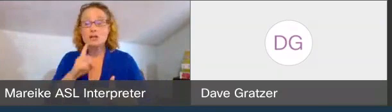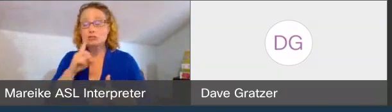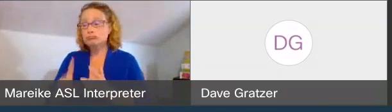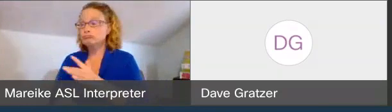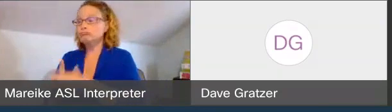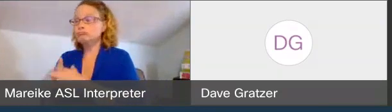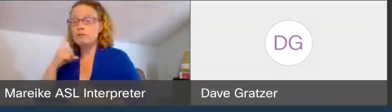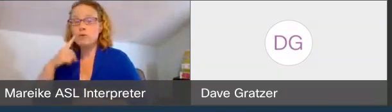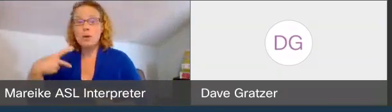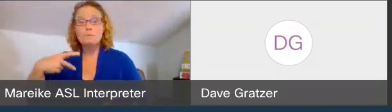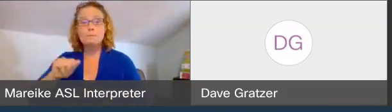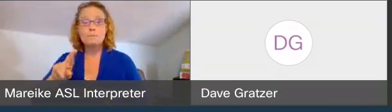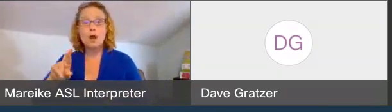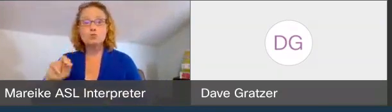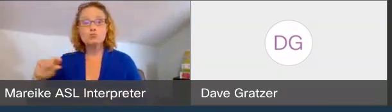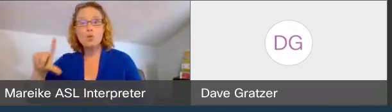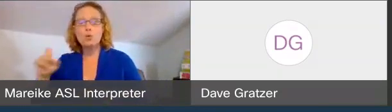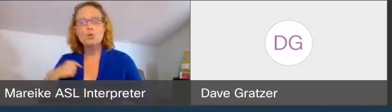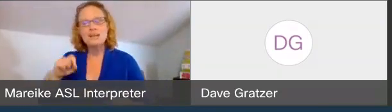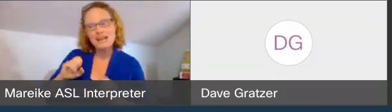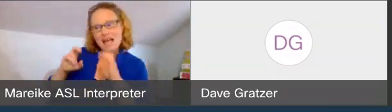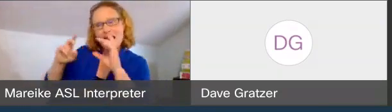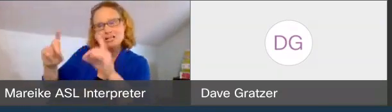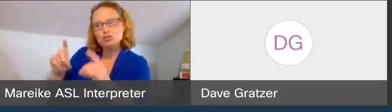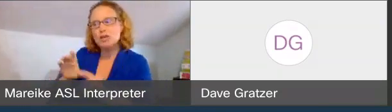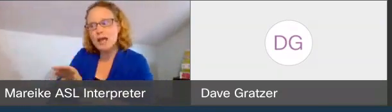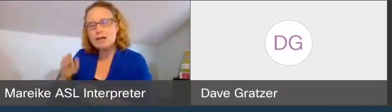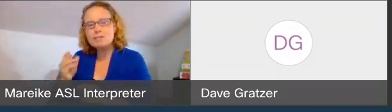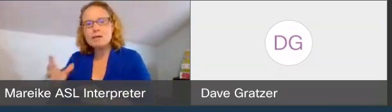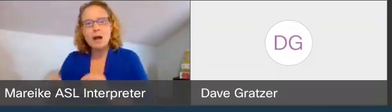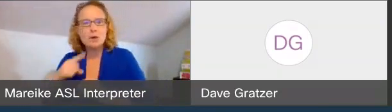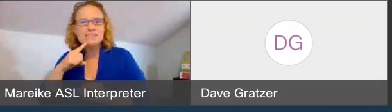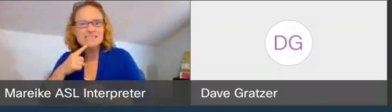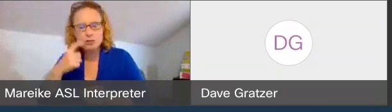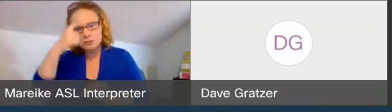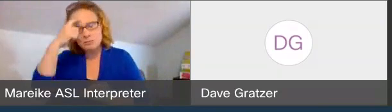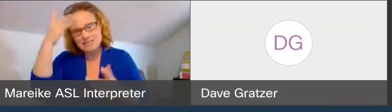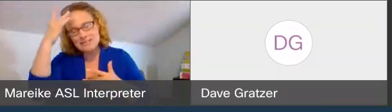we have the opportunity to educate parole about serious mental illness. Sometimes our forensic